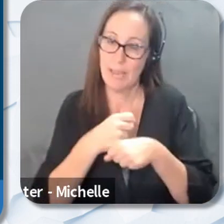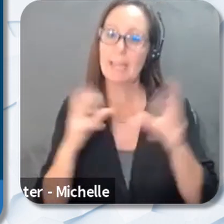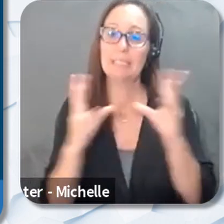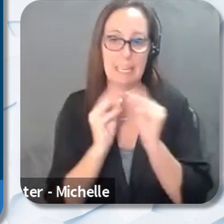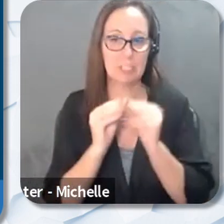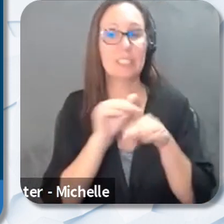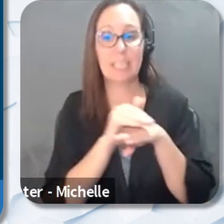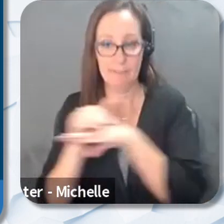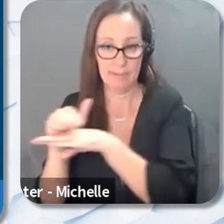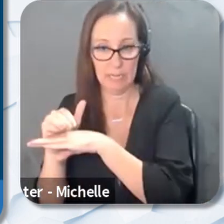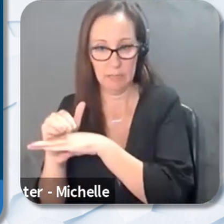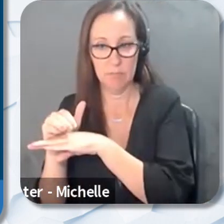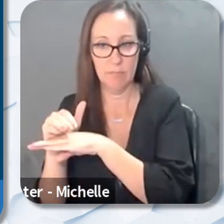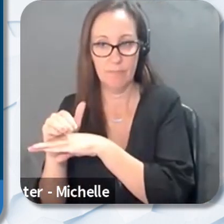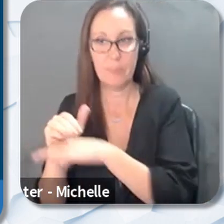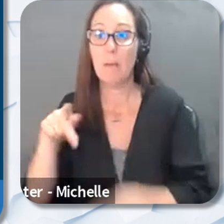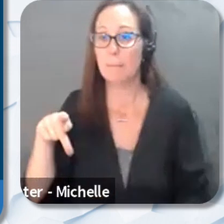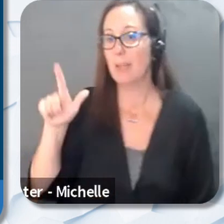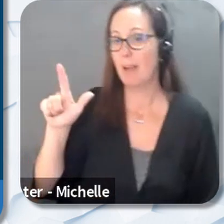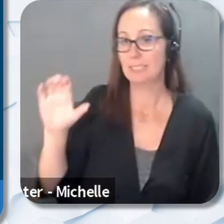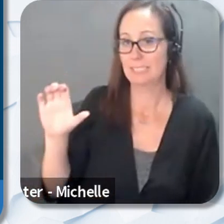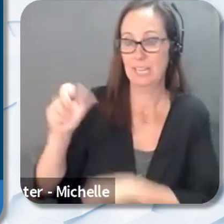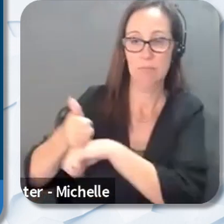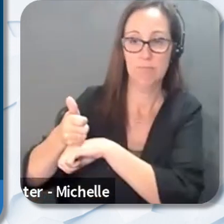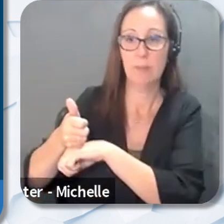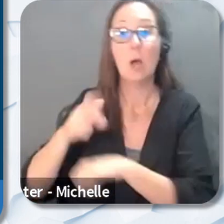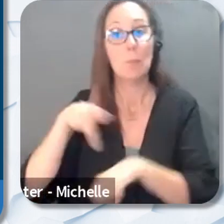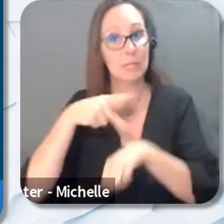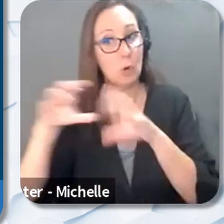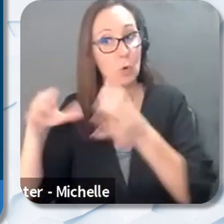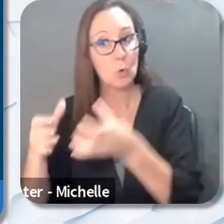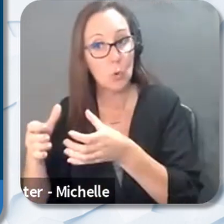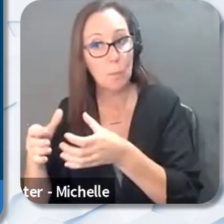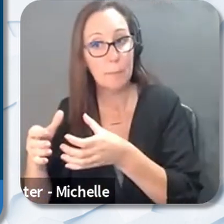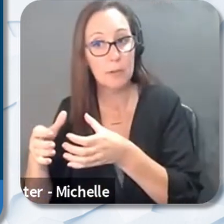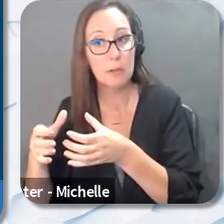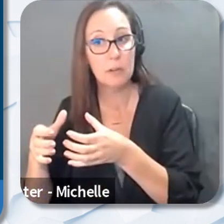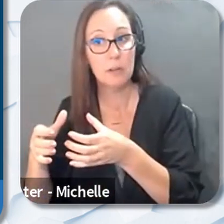and then we created PLC where they would have a principal group and we would walk sites together